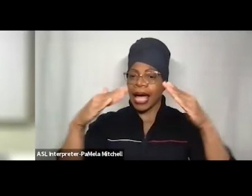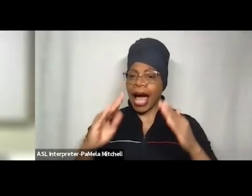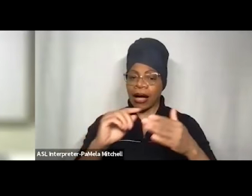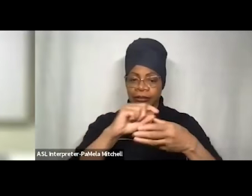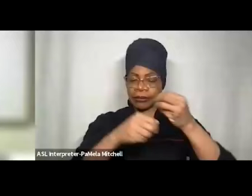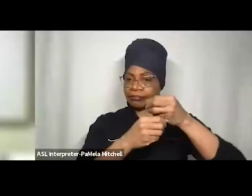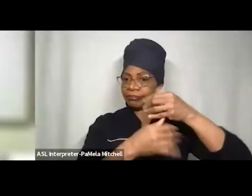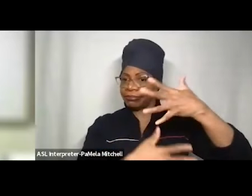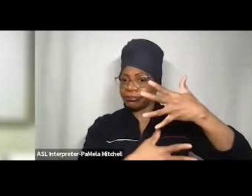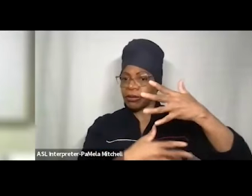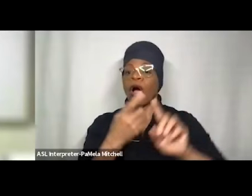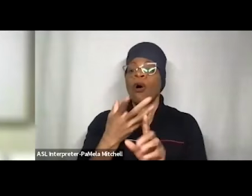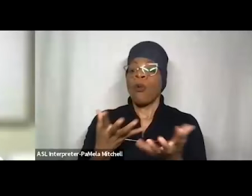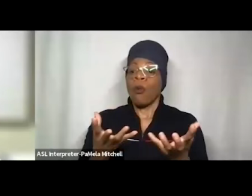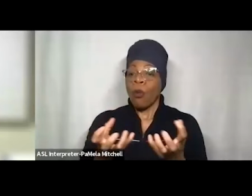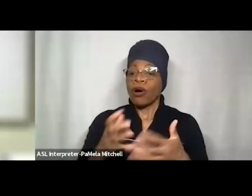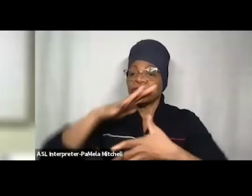with more severe substance use disorders.